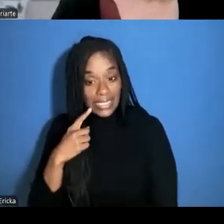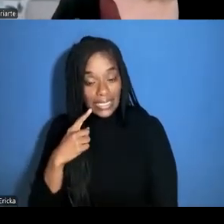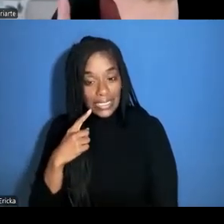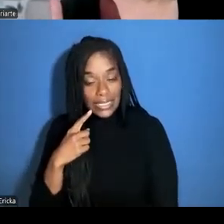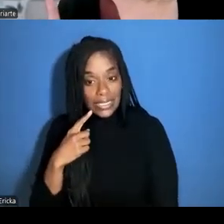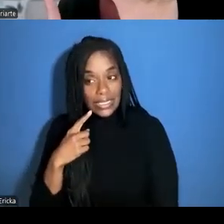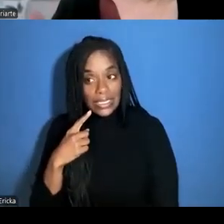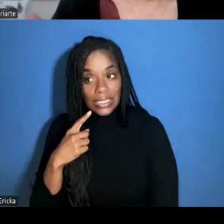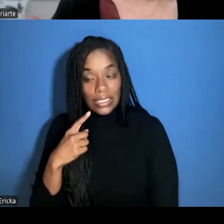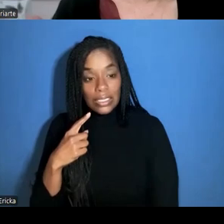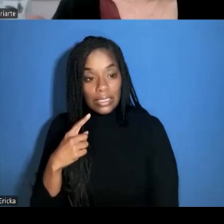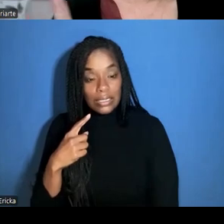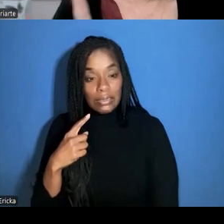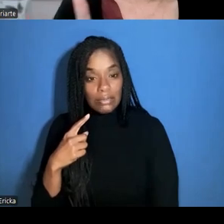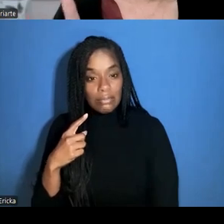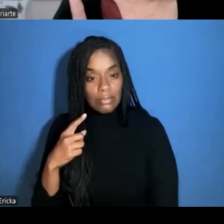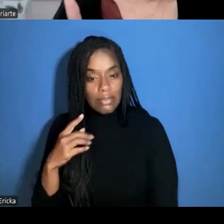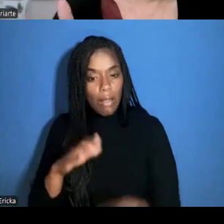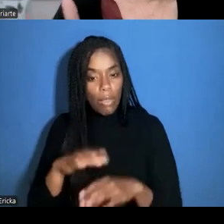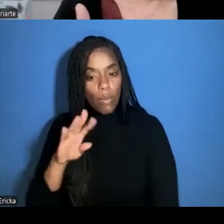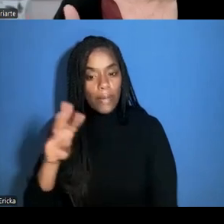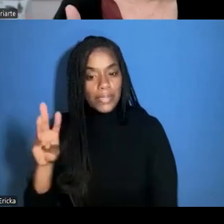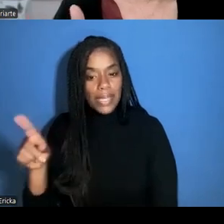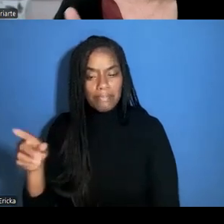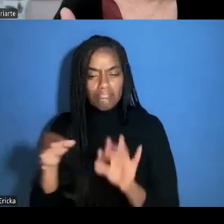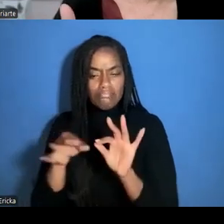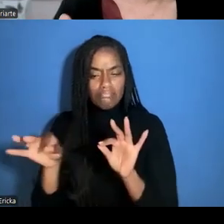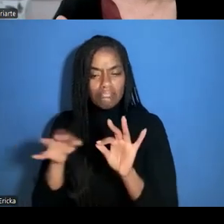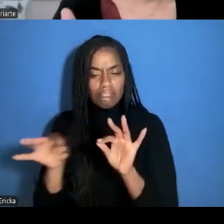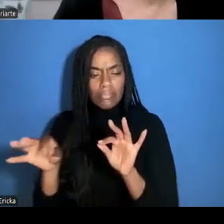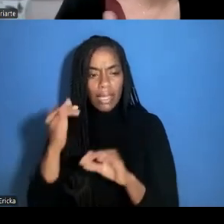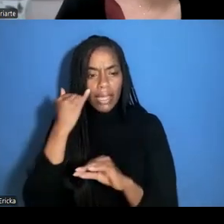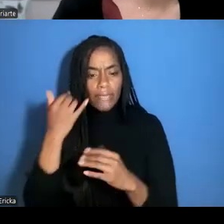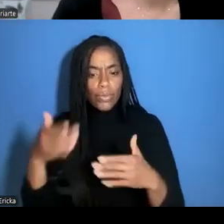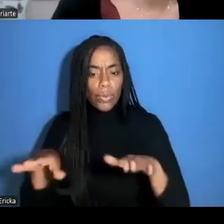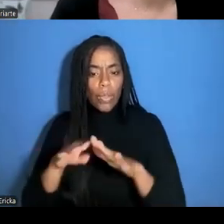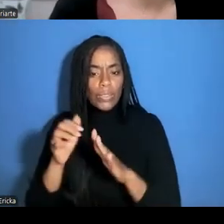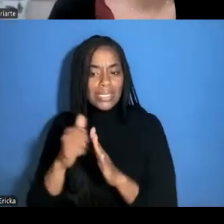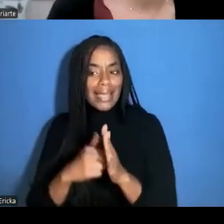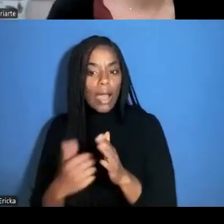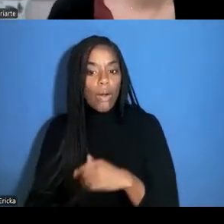in the website something that says when you're if you're going to close an account, please call us before you do this